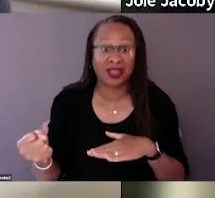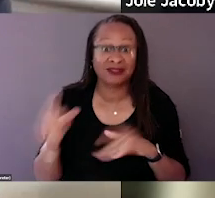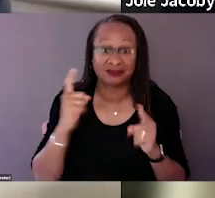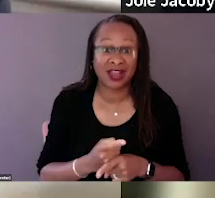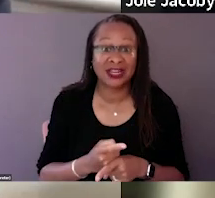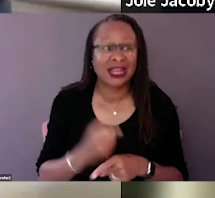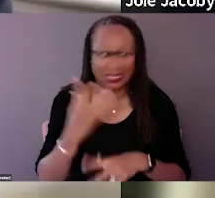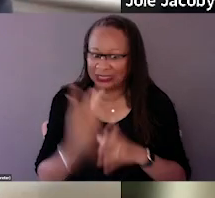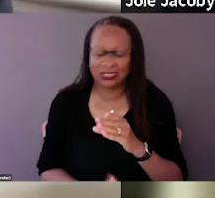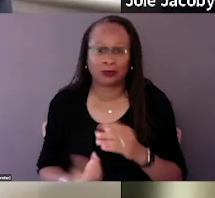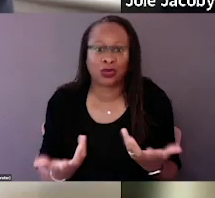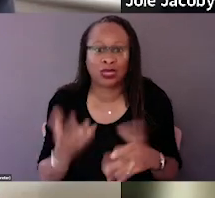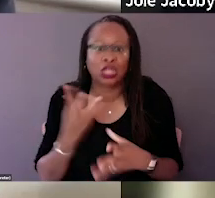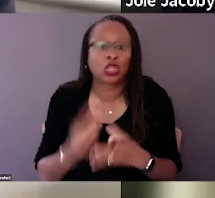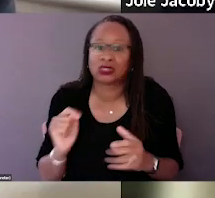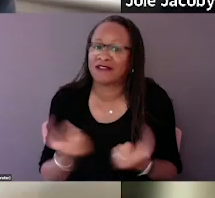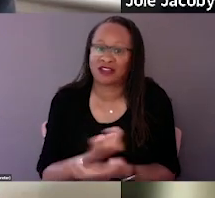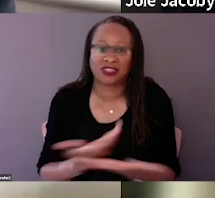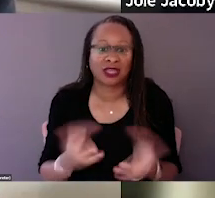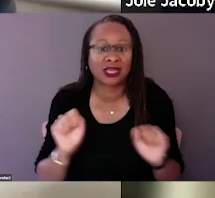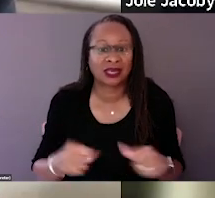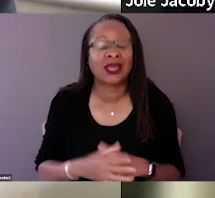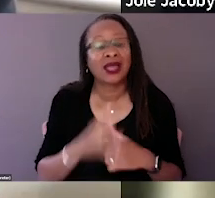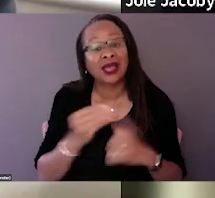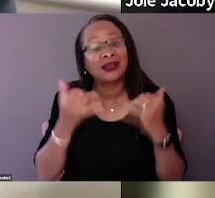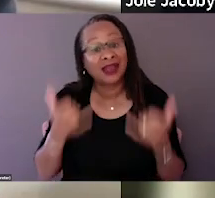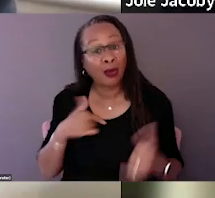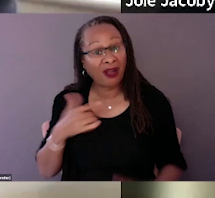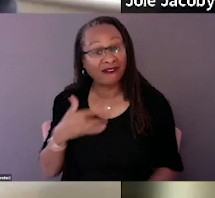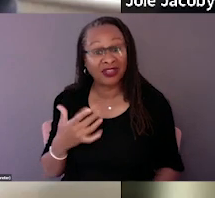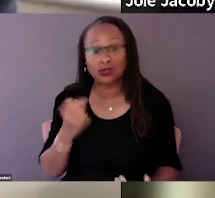But now, I just feel so proud to be able to have something